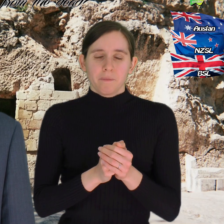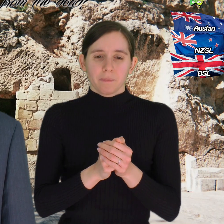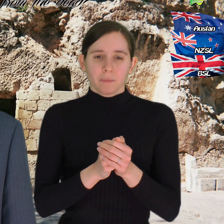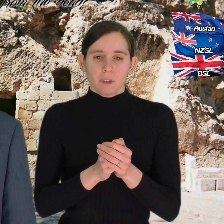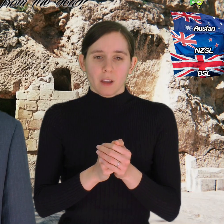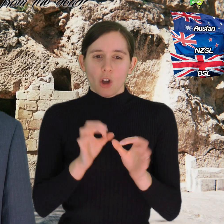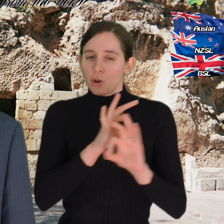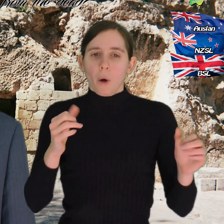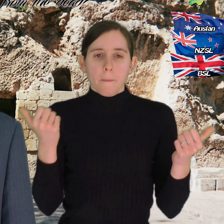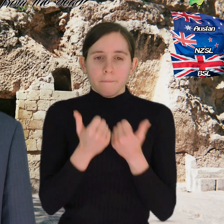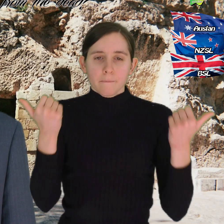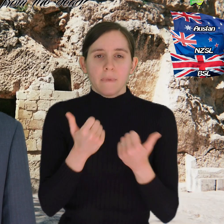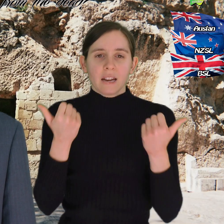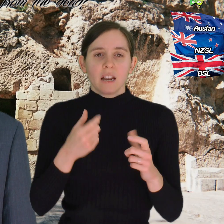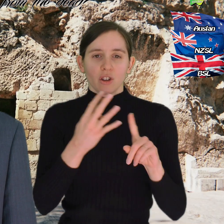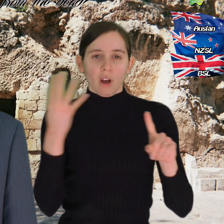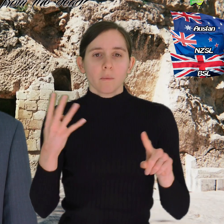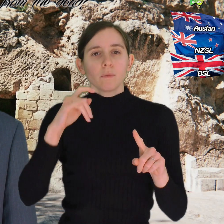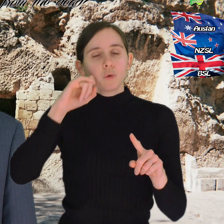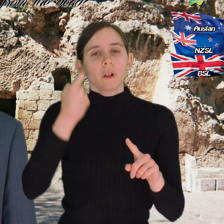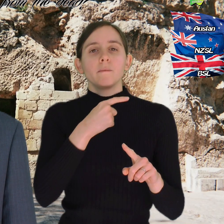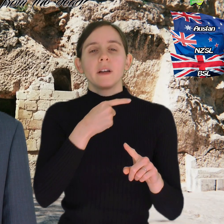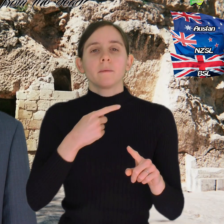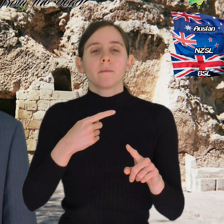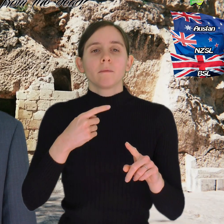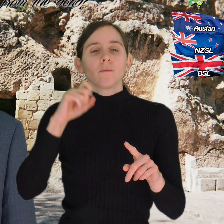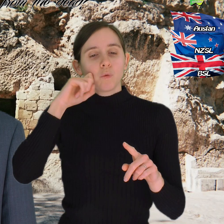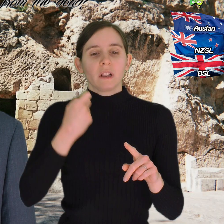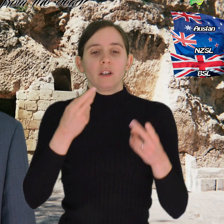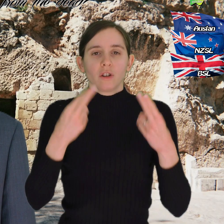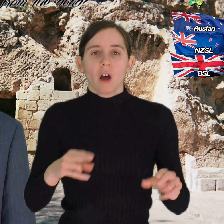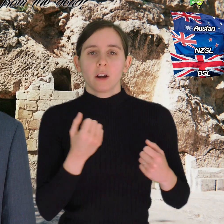that many disciples would have been willing to die to support their lie.